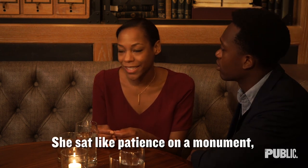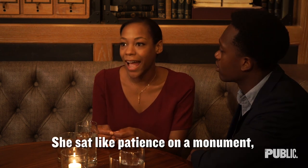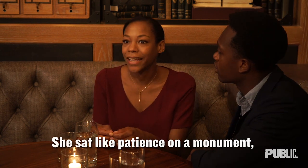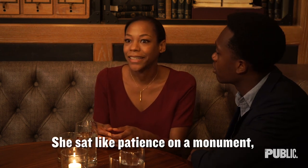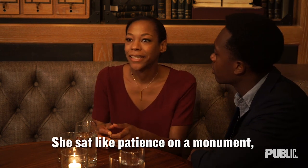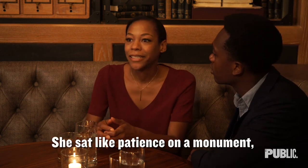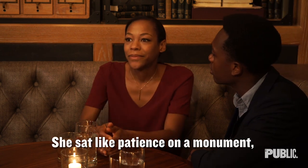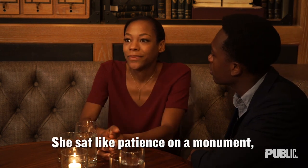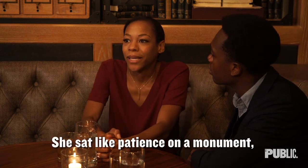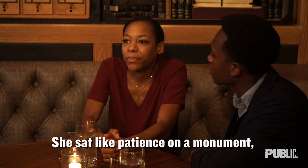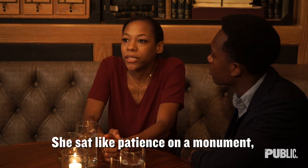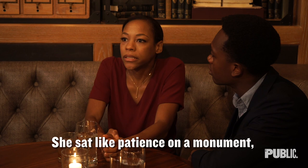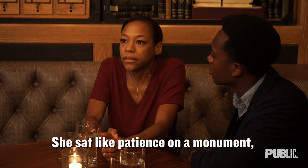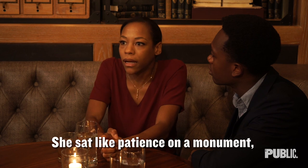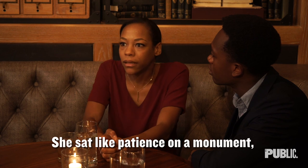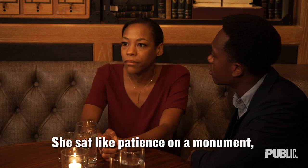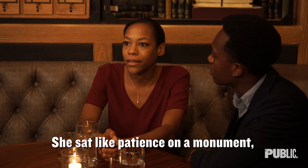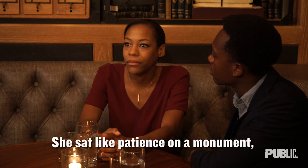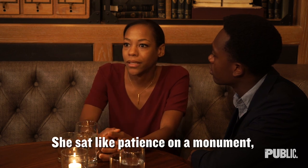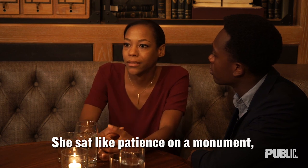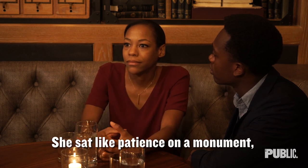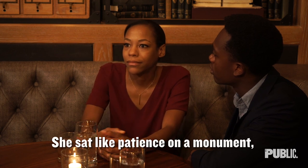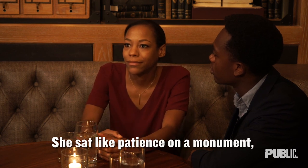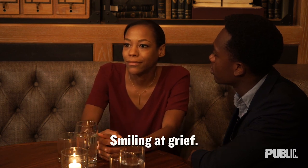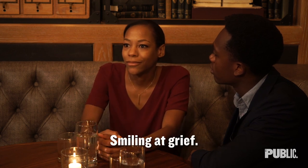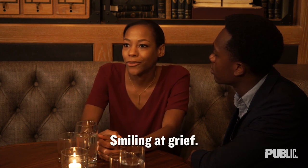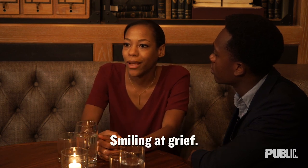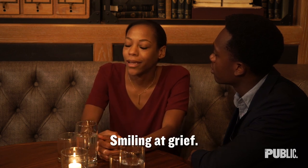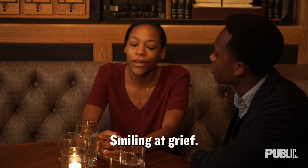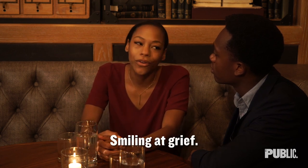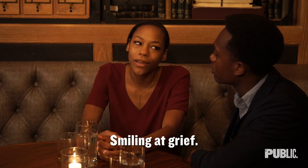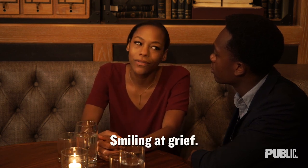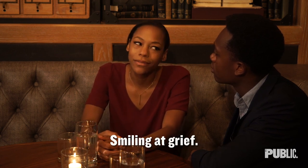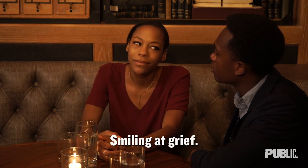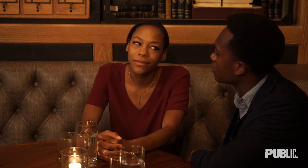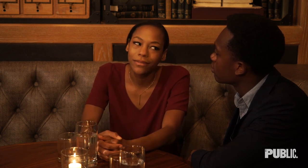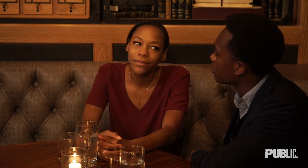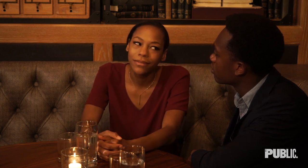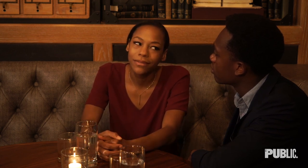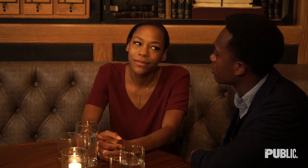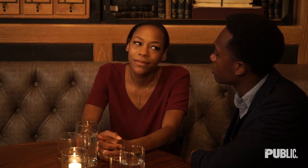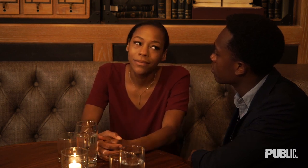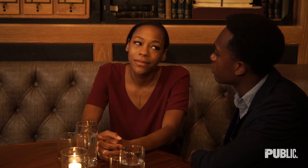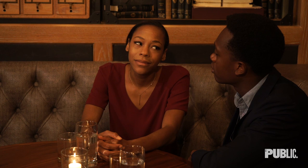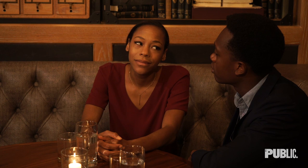she sat like patience on a monument, smiling at grief.